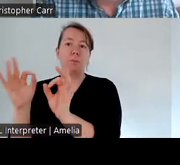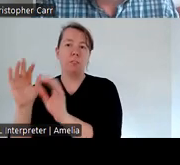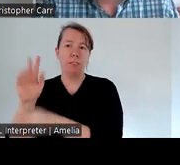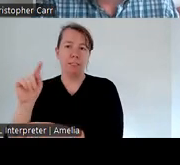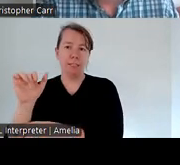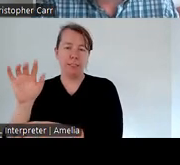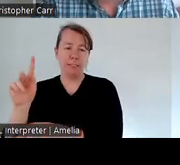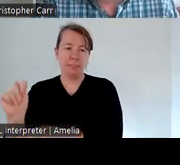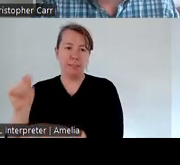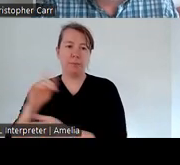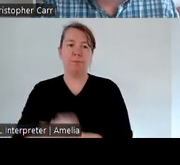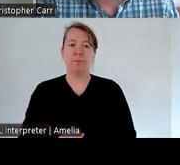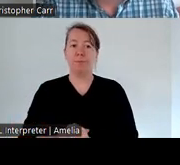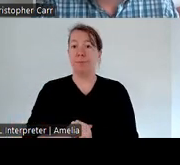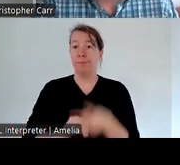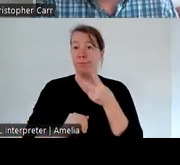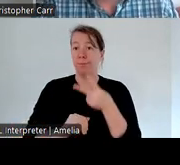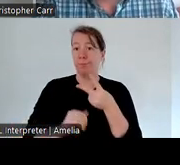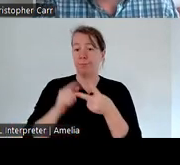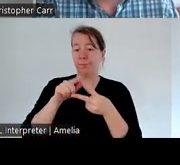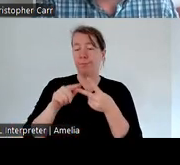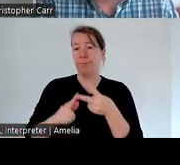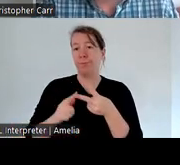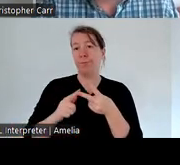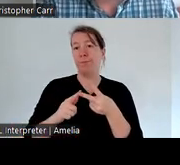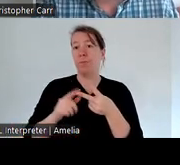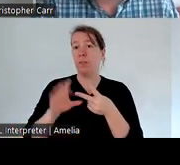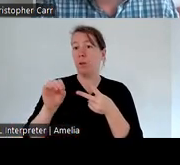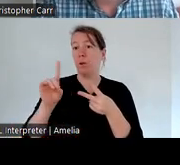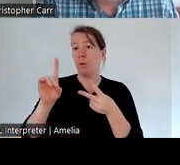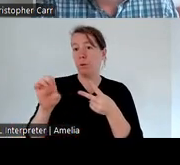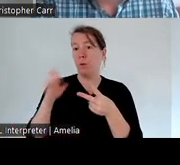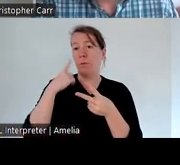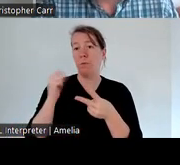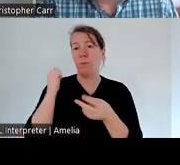Only two source codes are currently approved for use with field 341: